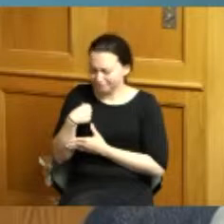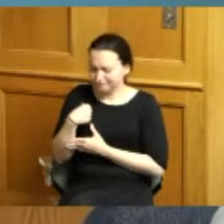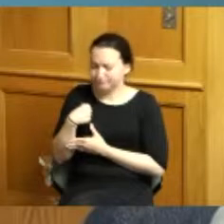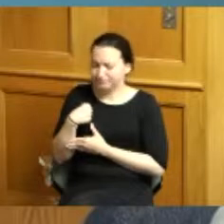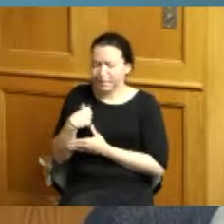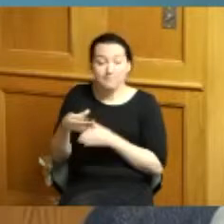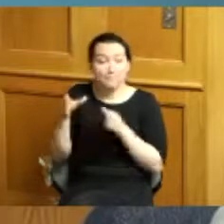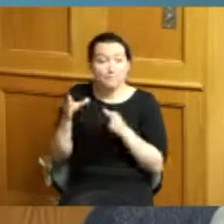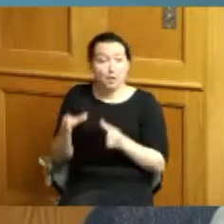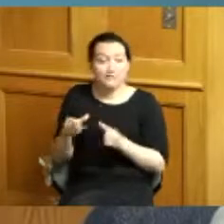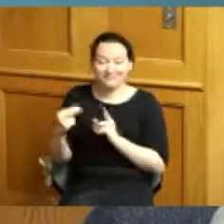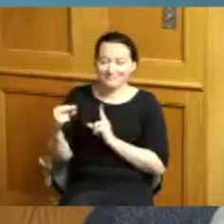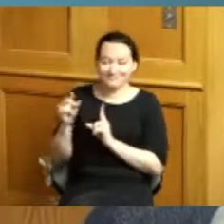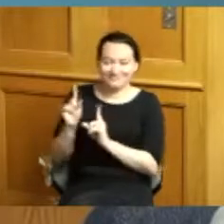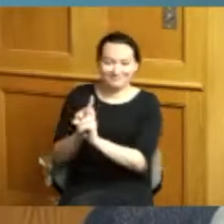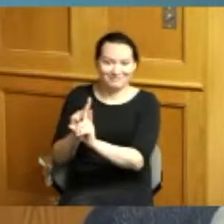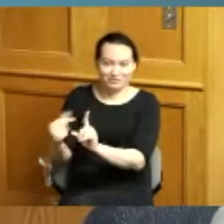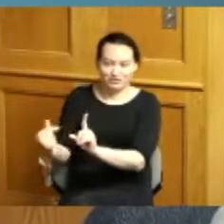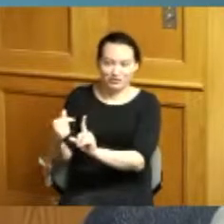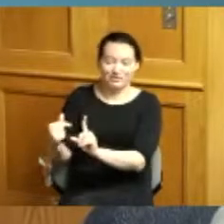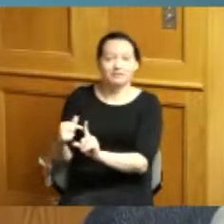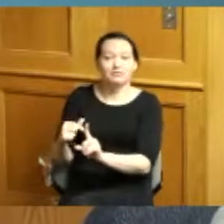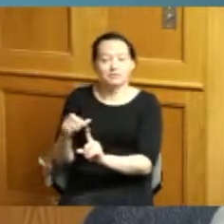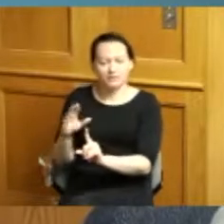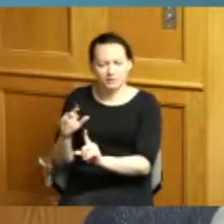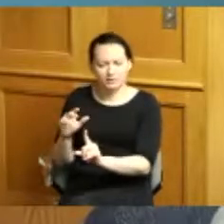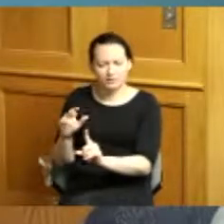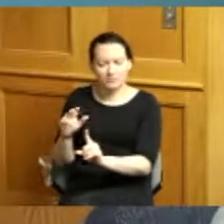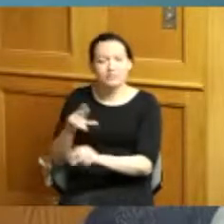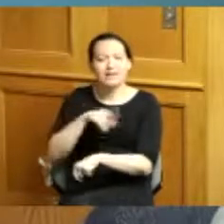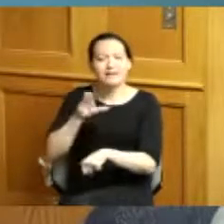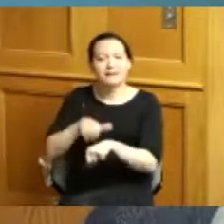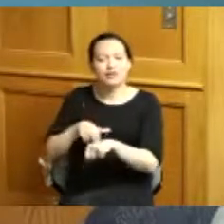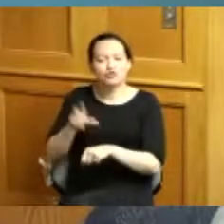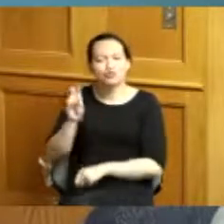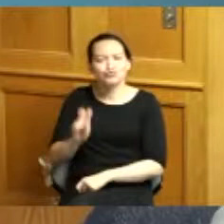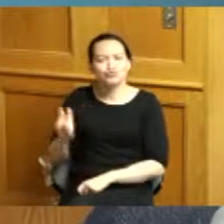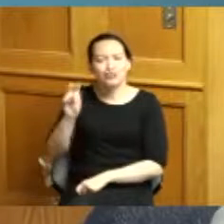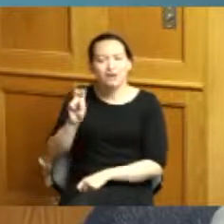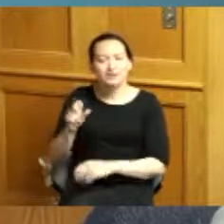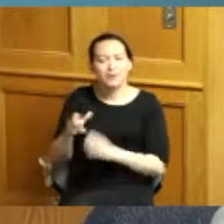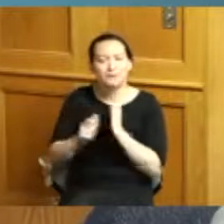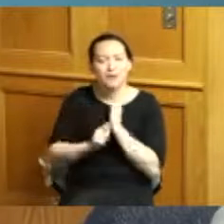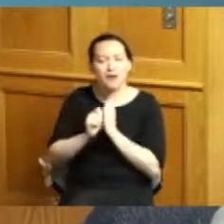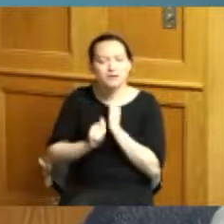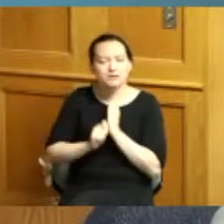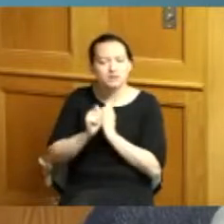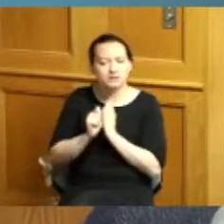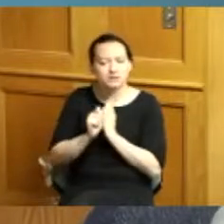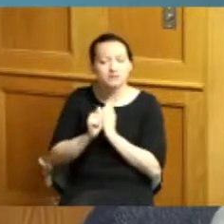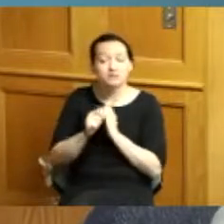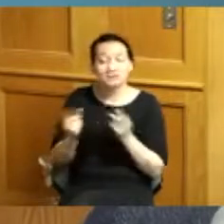someone track me down and told me that National National Travel magazine was in town and they